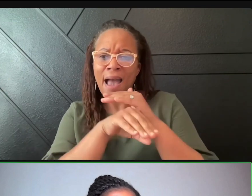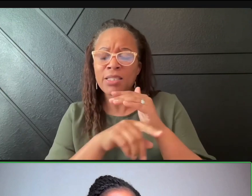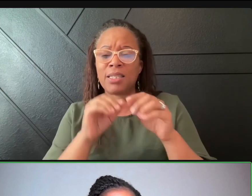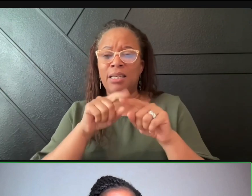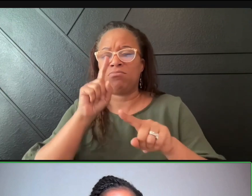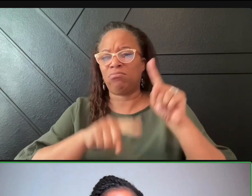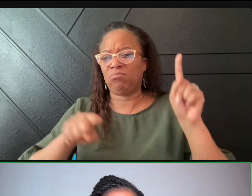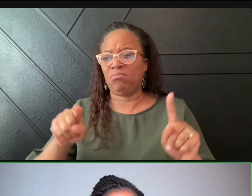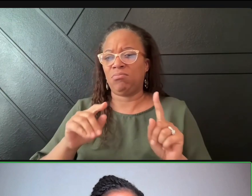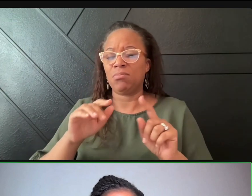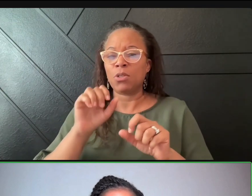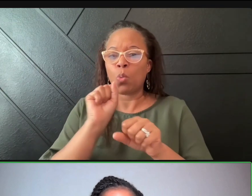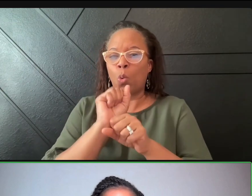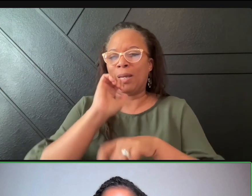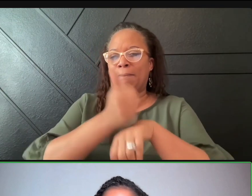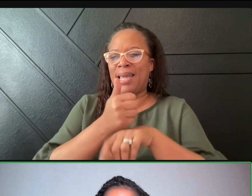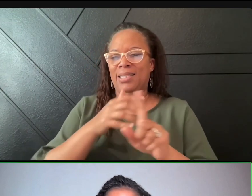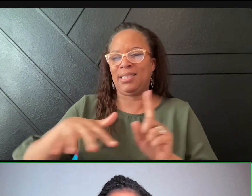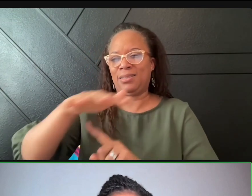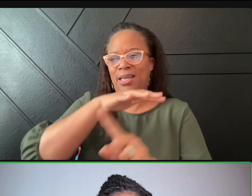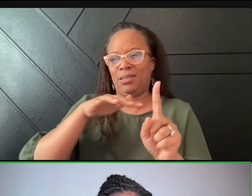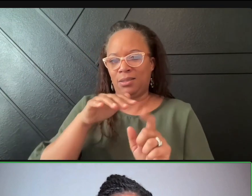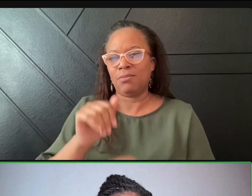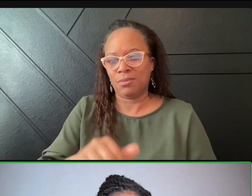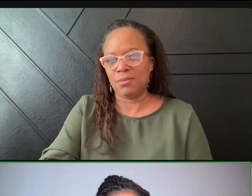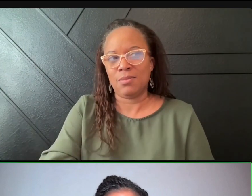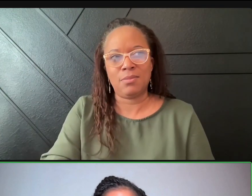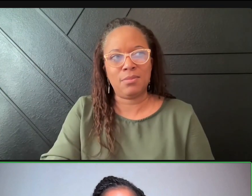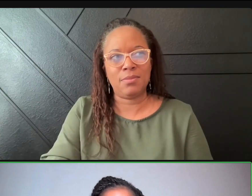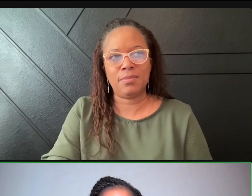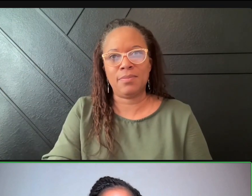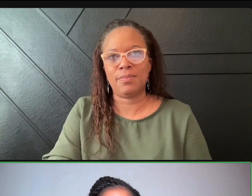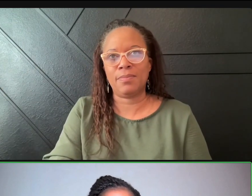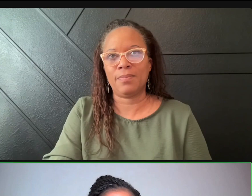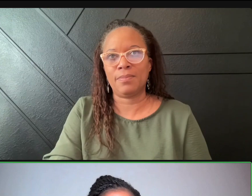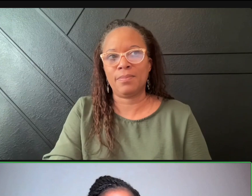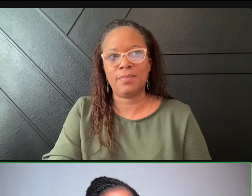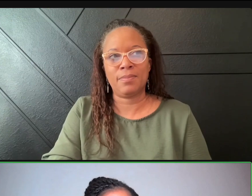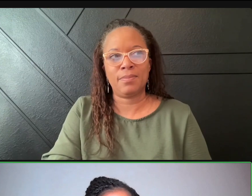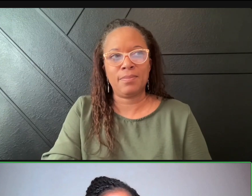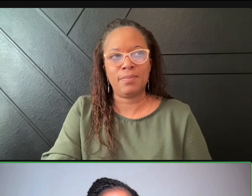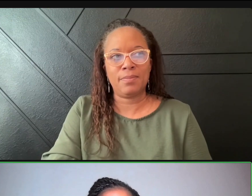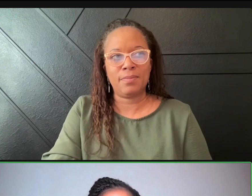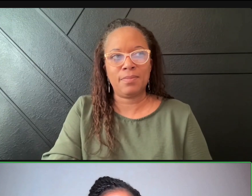that JAN would be able to provide about how to provide access and make sure the workplace or the setting